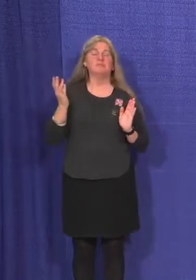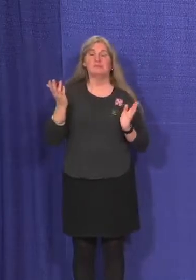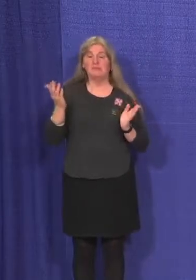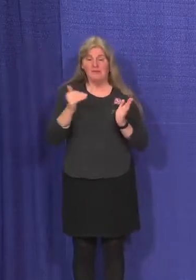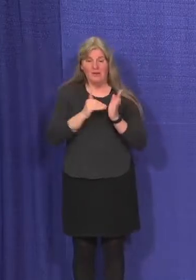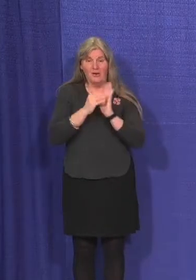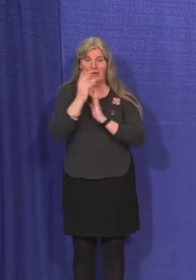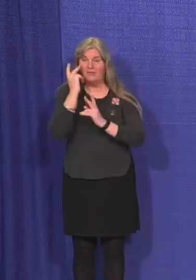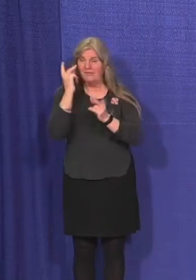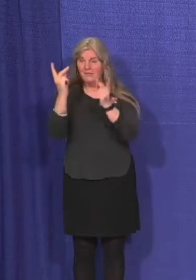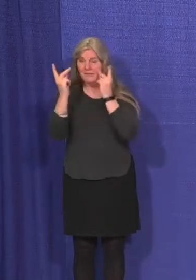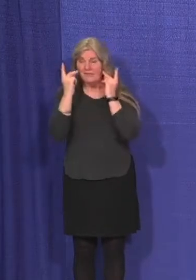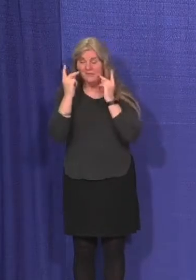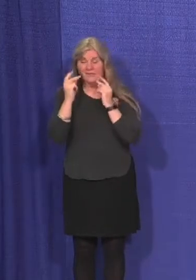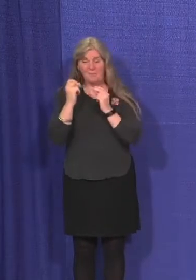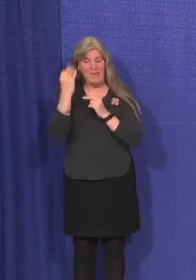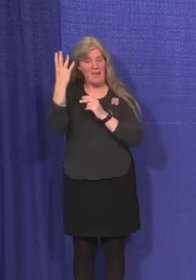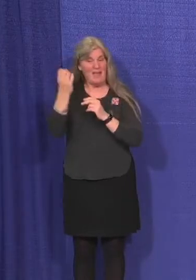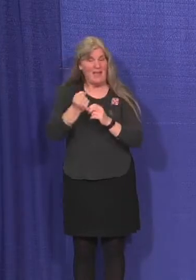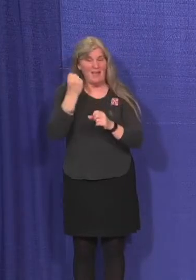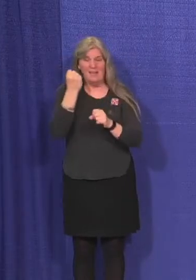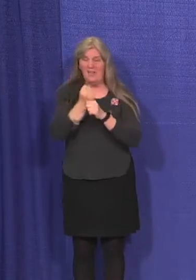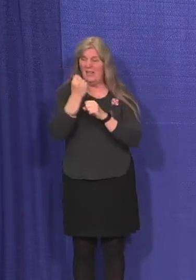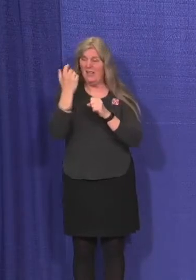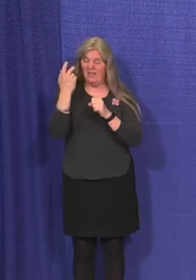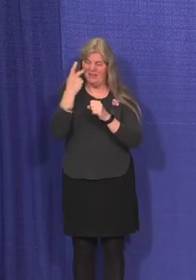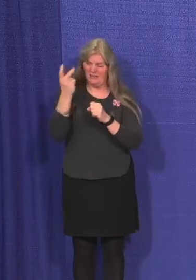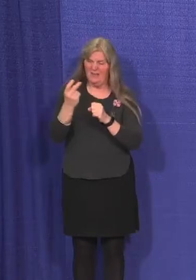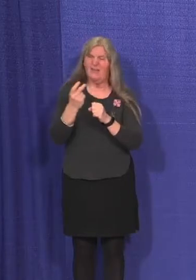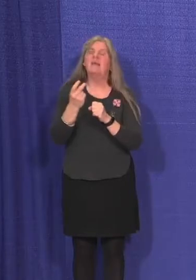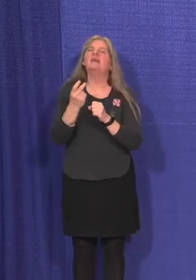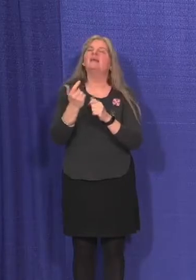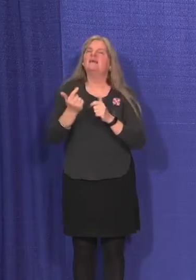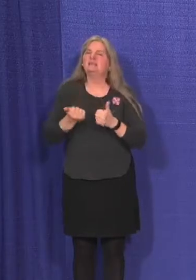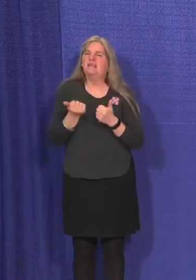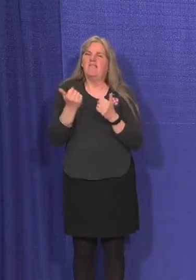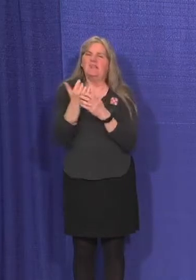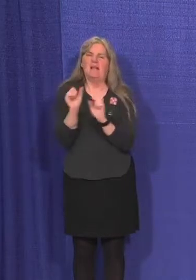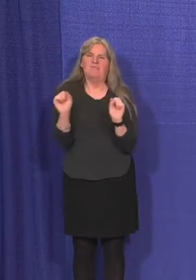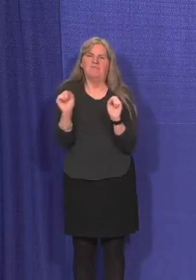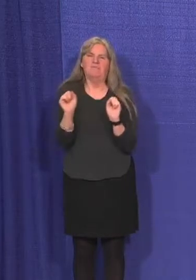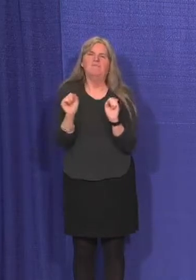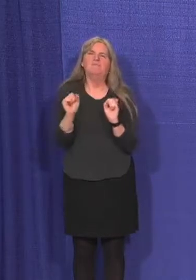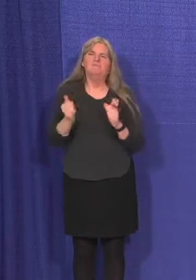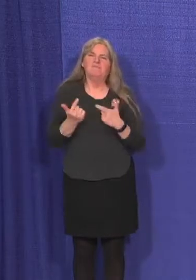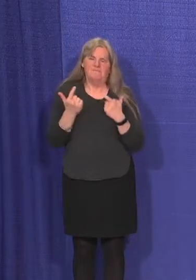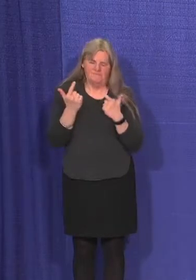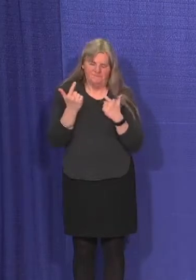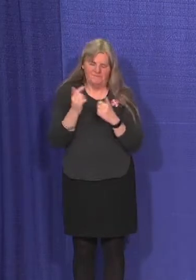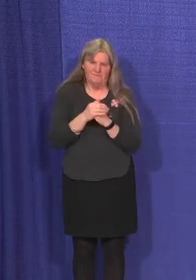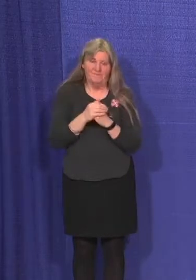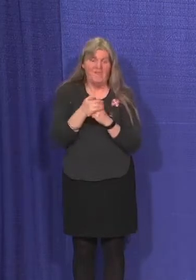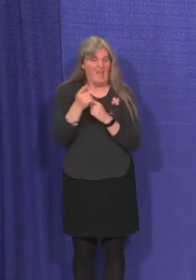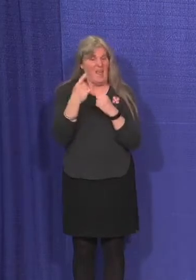And Mrs. Held a highlight and recognize the importance of immunization. And this aims to promote the use